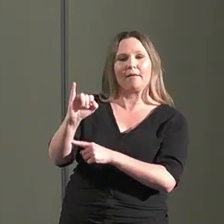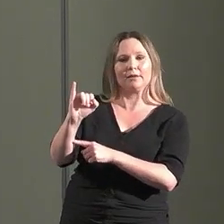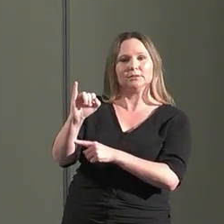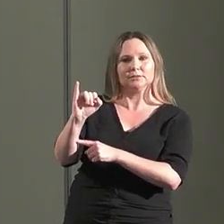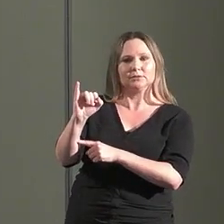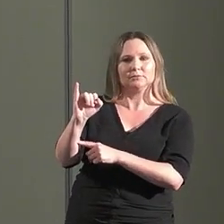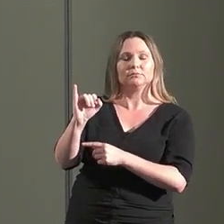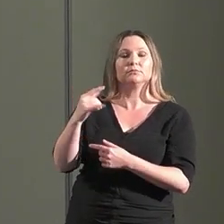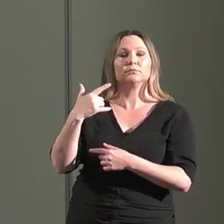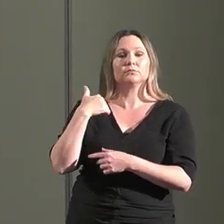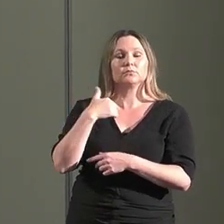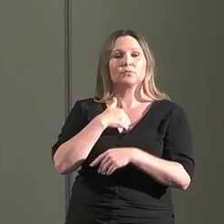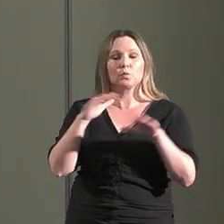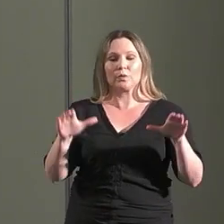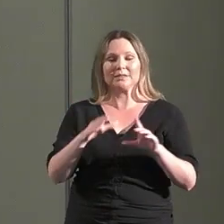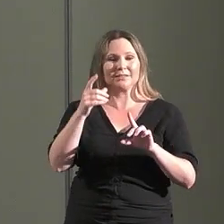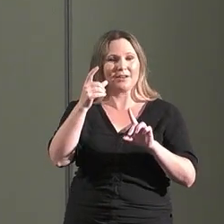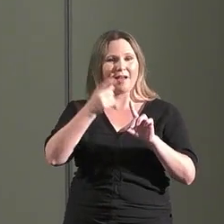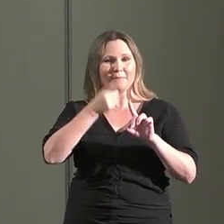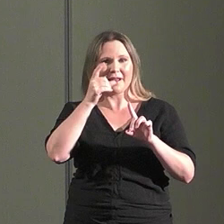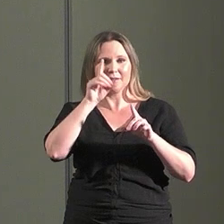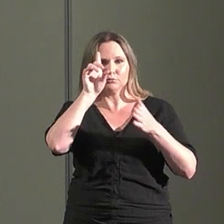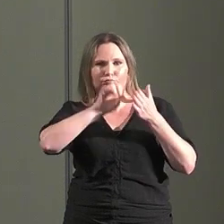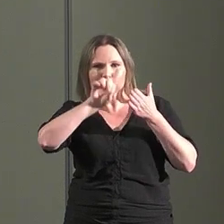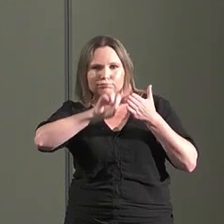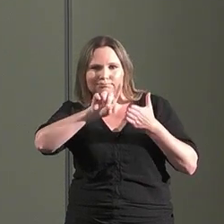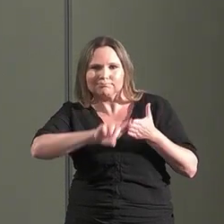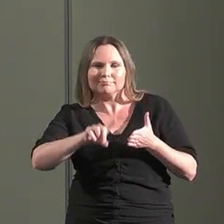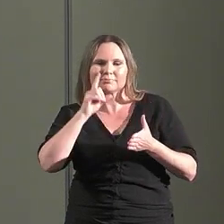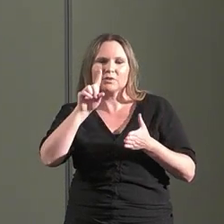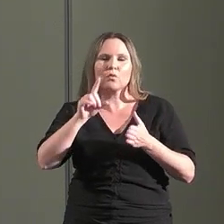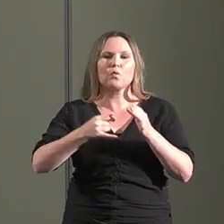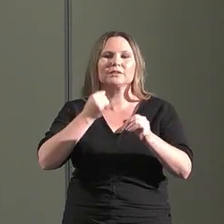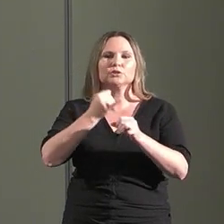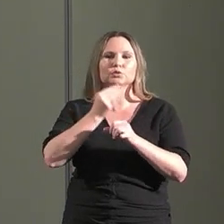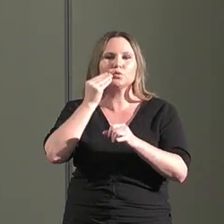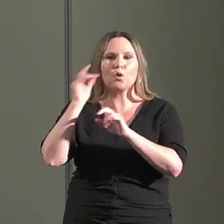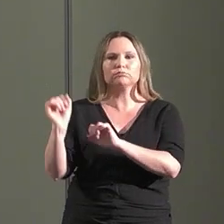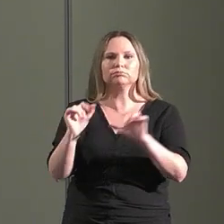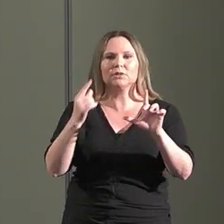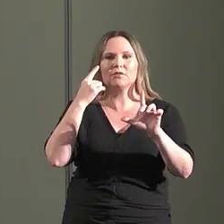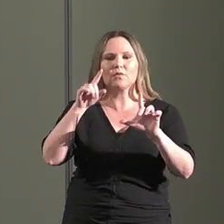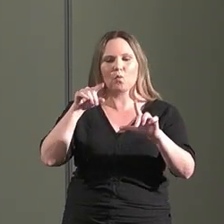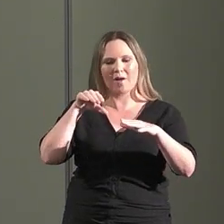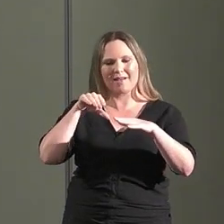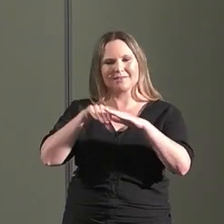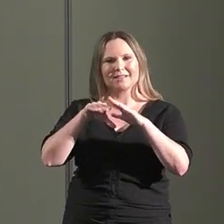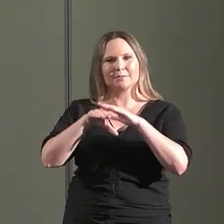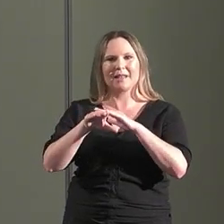And we did an automated check of institutions home pages for accessibility link.